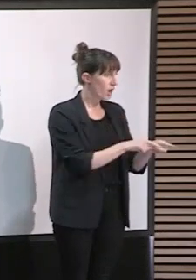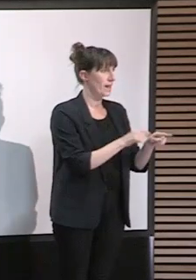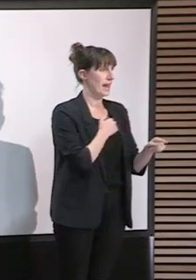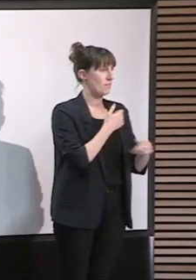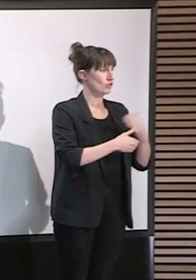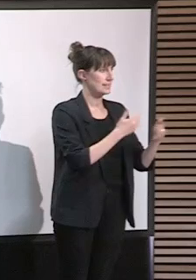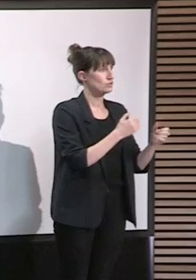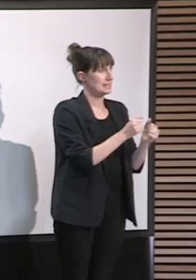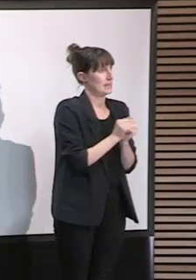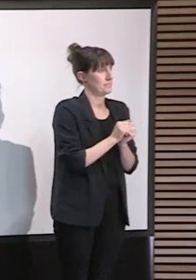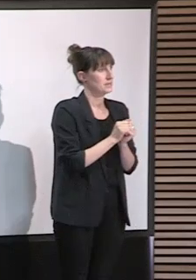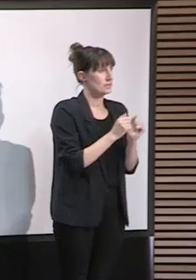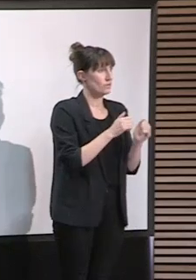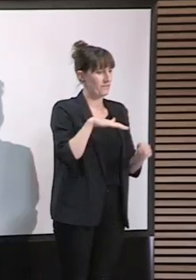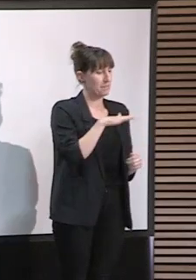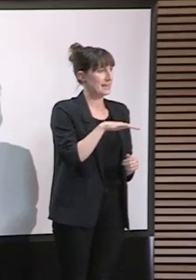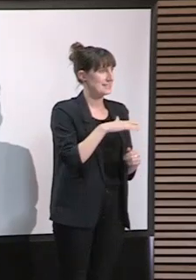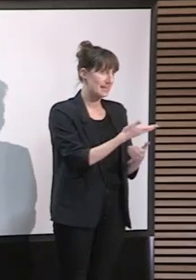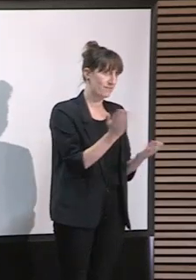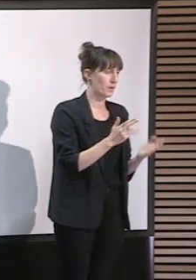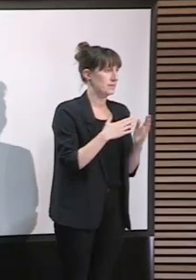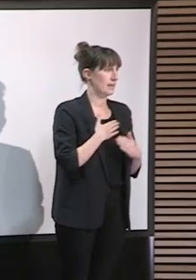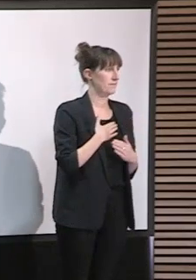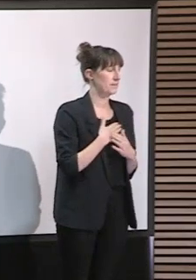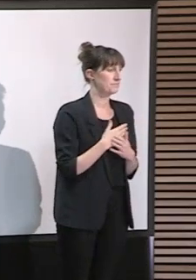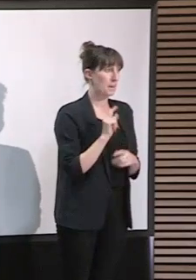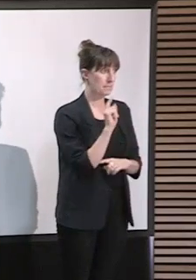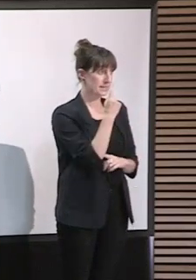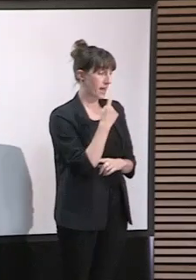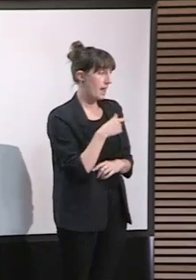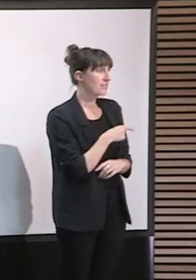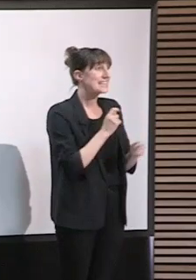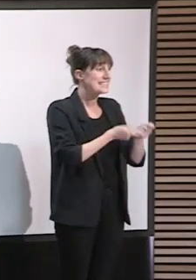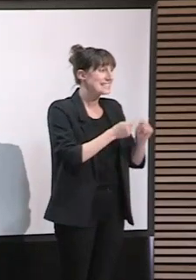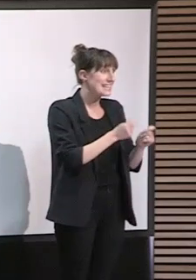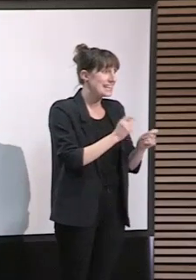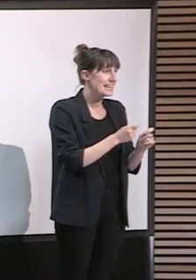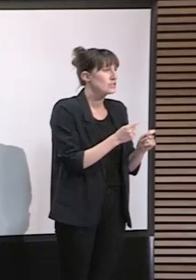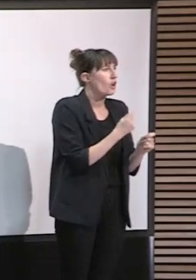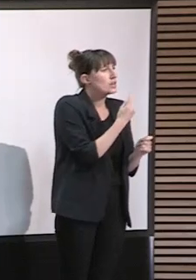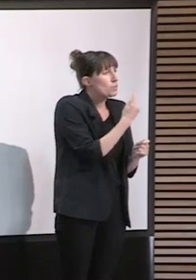following those protocols to keep them and their families and the residents safe.